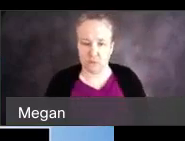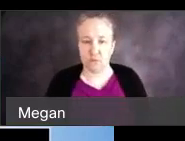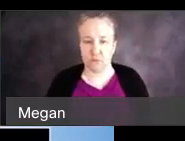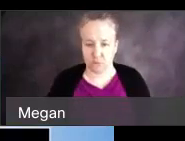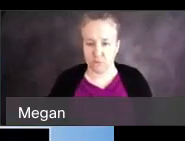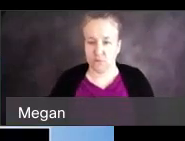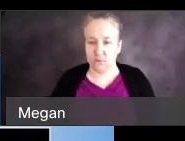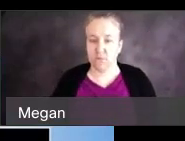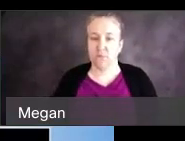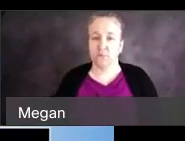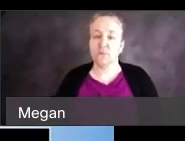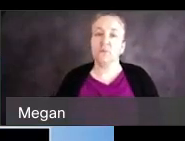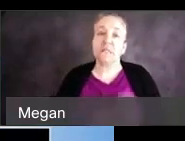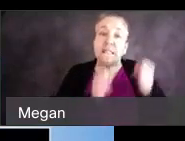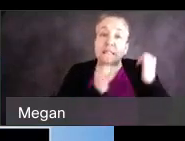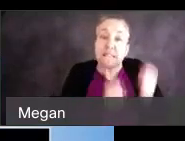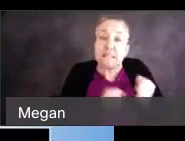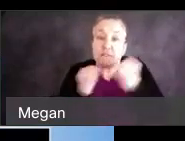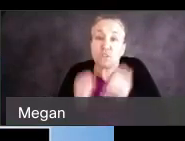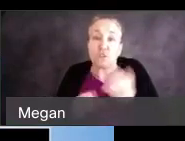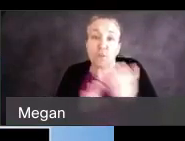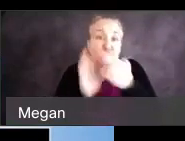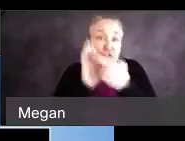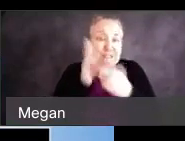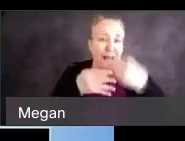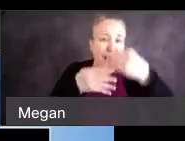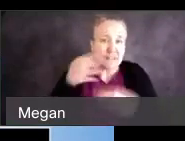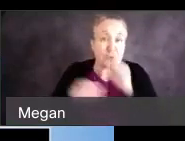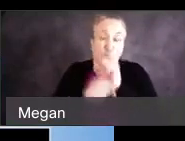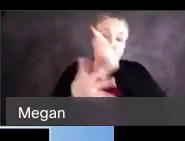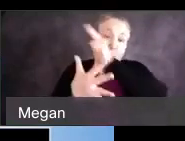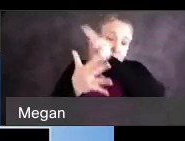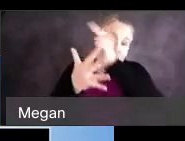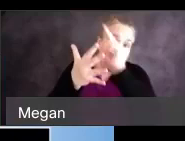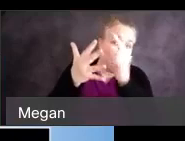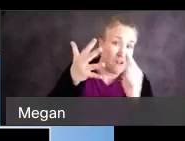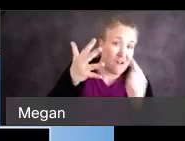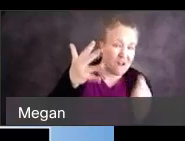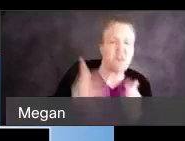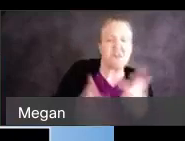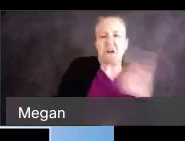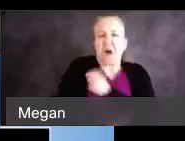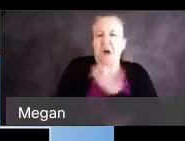individual pre-registration list and continue to vaccinate roughly 5,000 people per week.